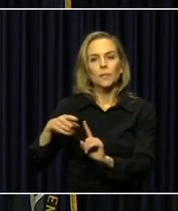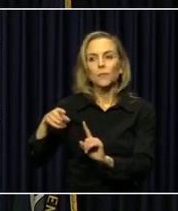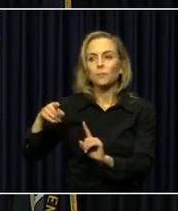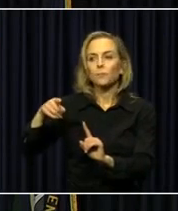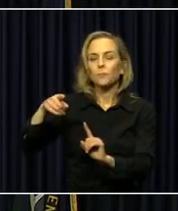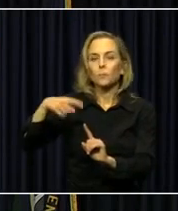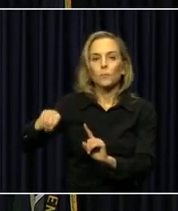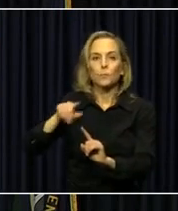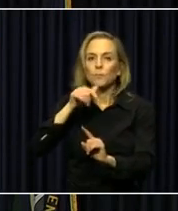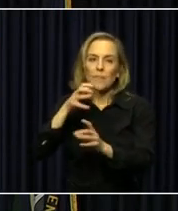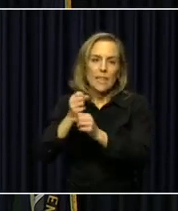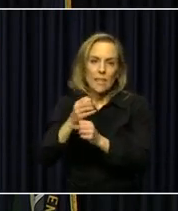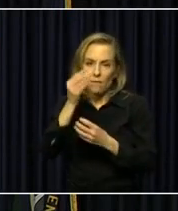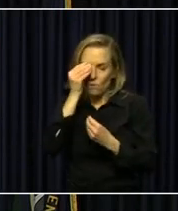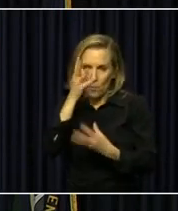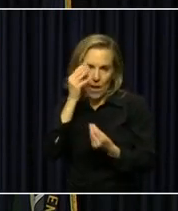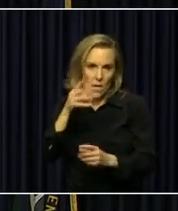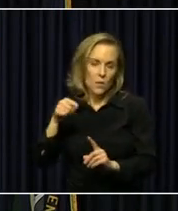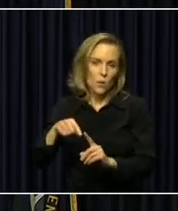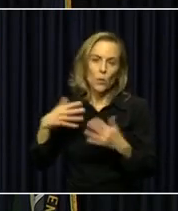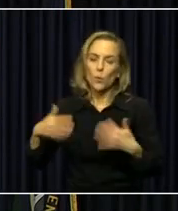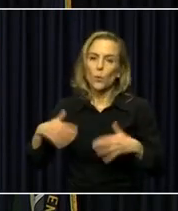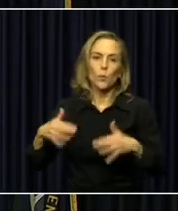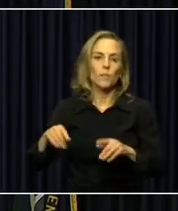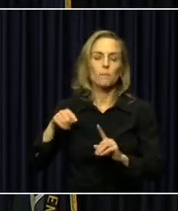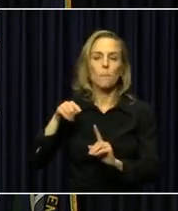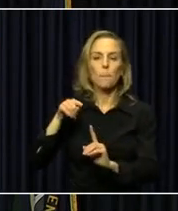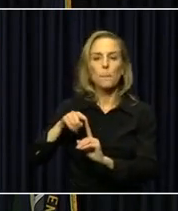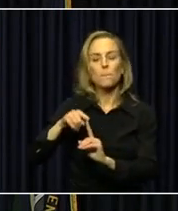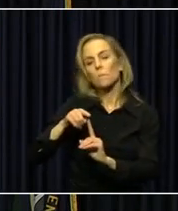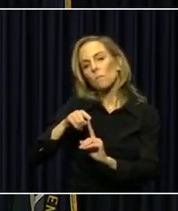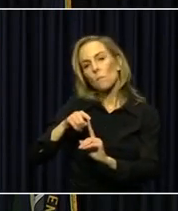GOT TO BE REAL CAREFUL IN ALL